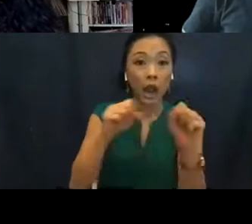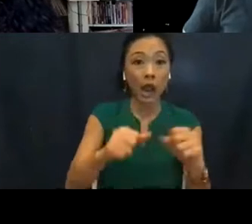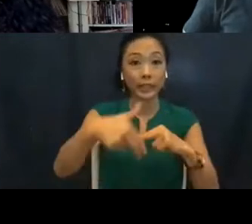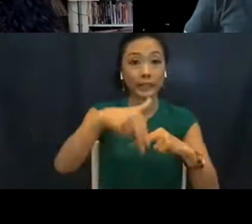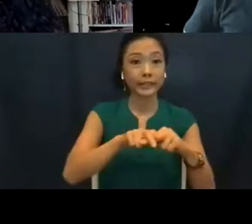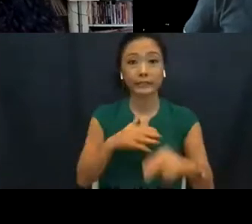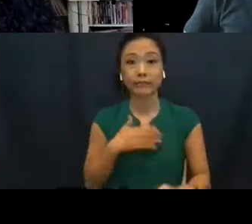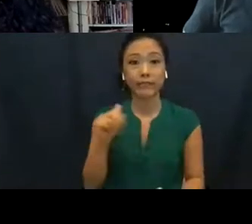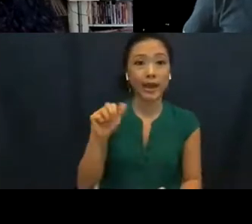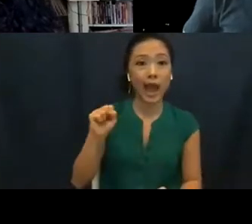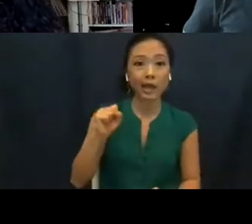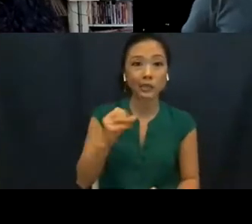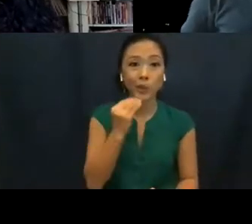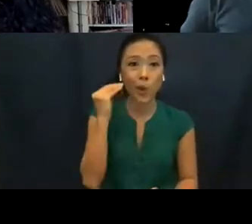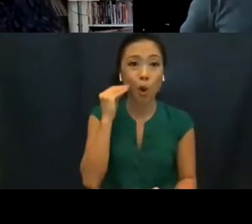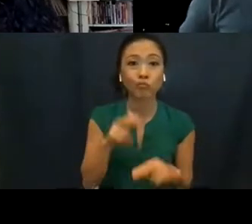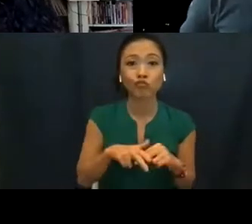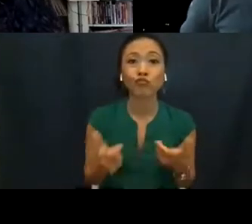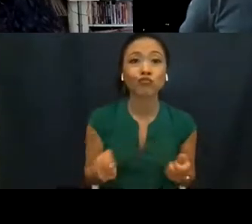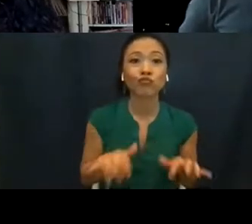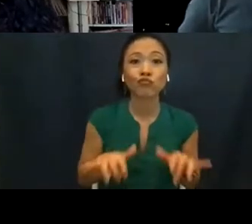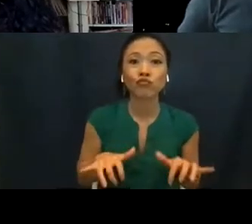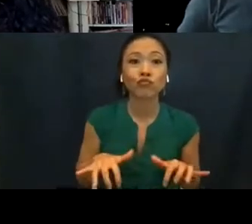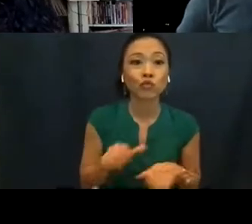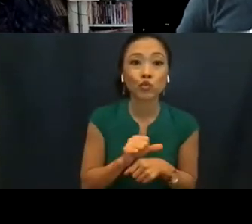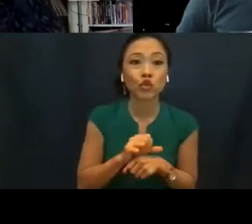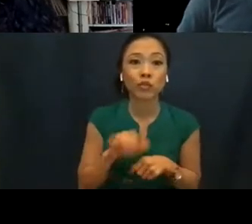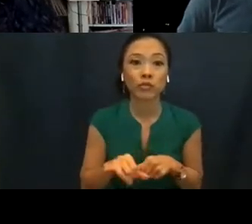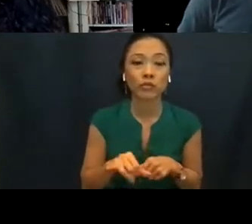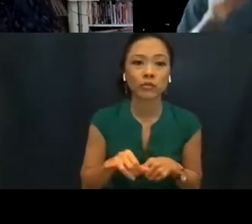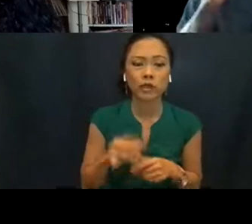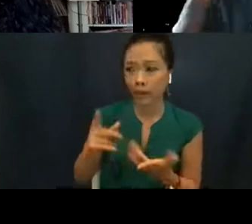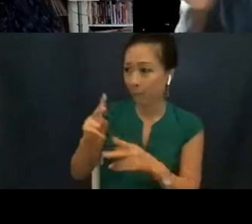who are wheelchair bound, they can do that work. When I do this work, I am considering